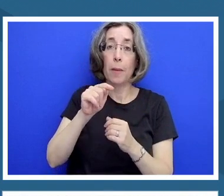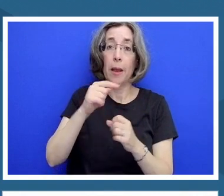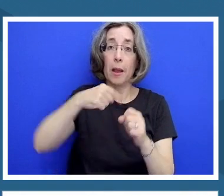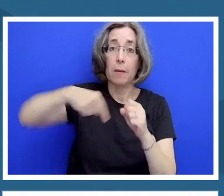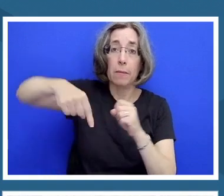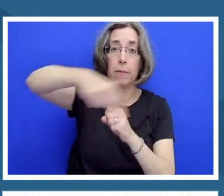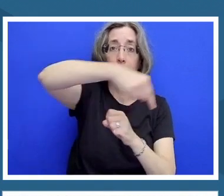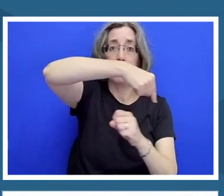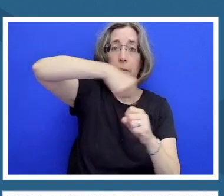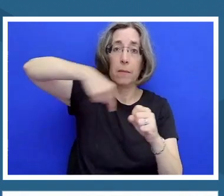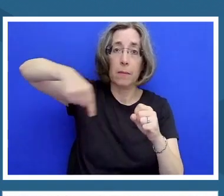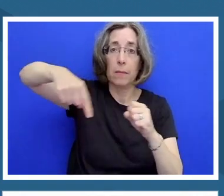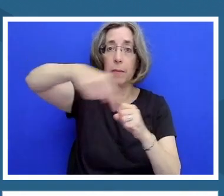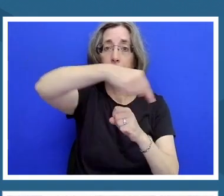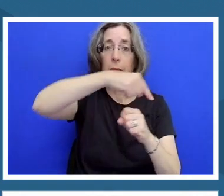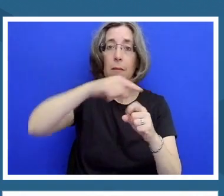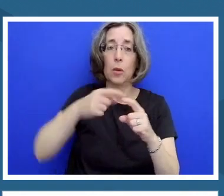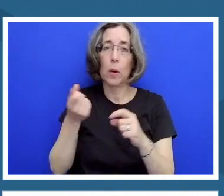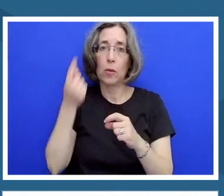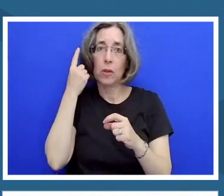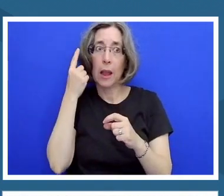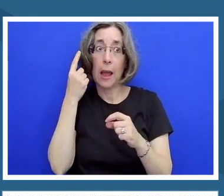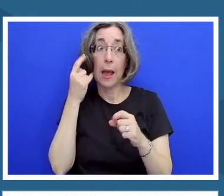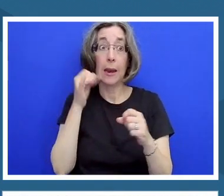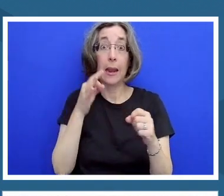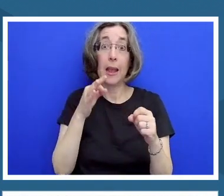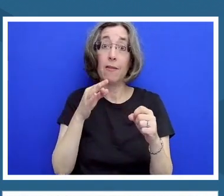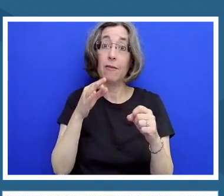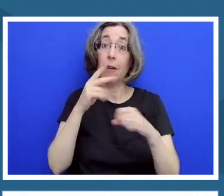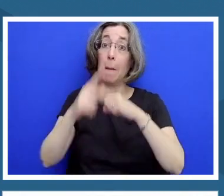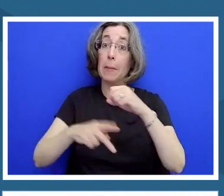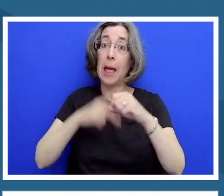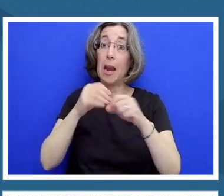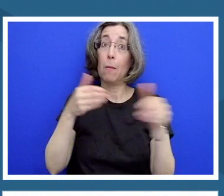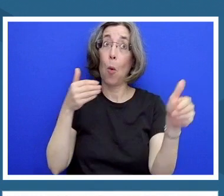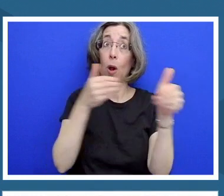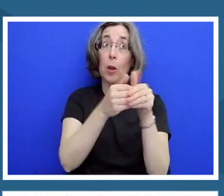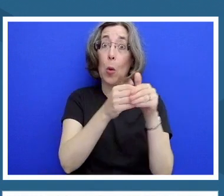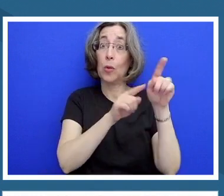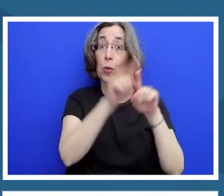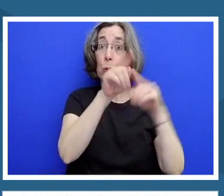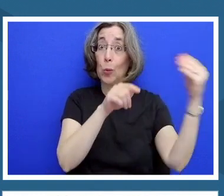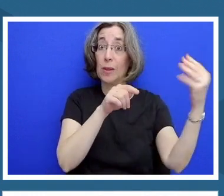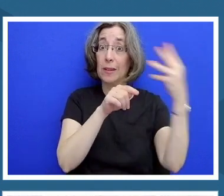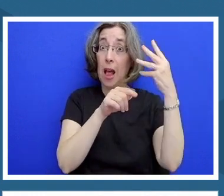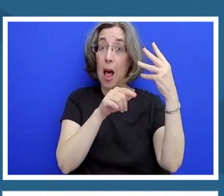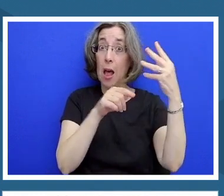star go faster than things out further understanding